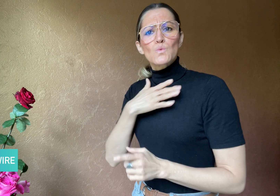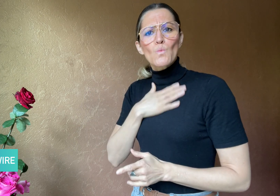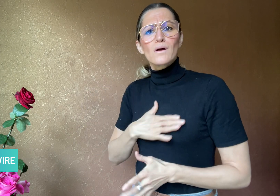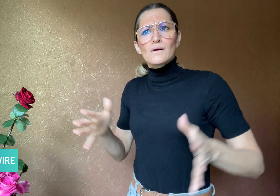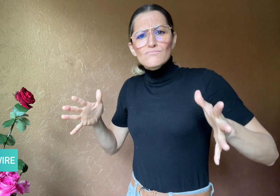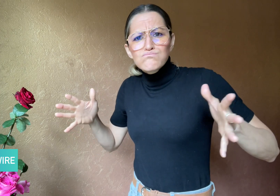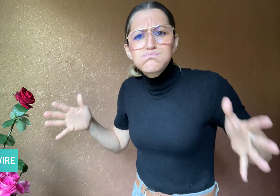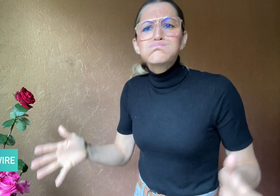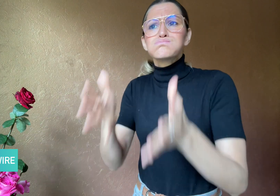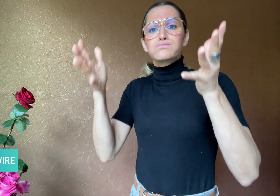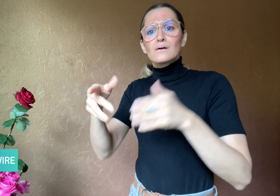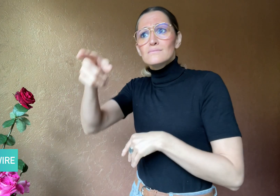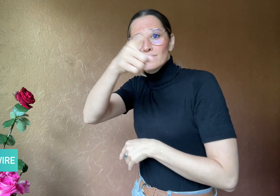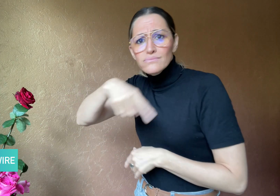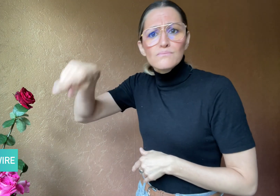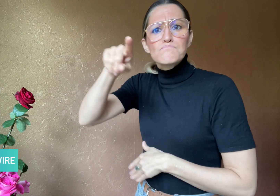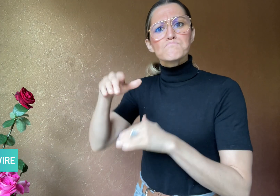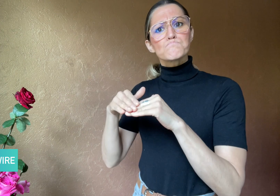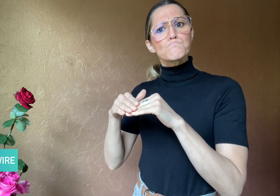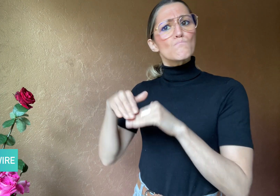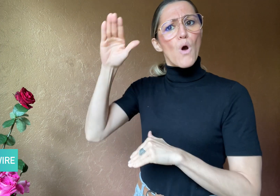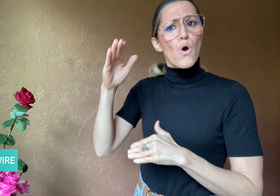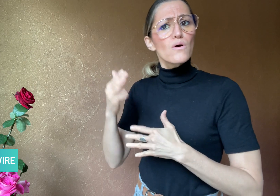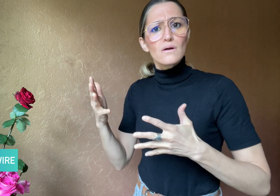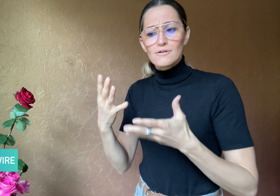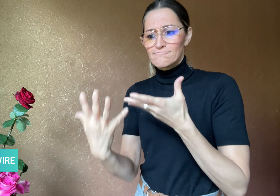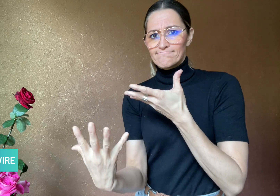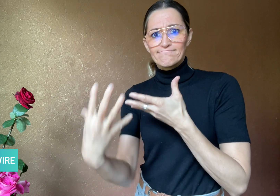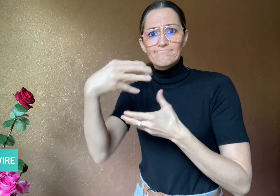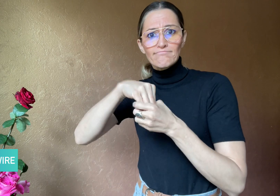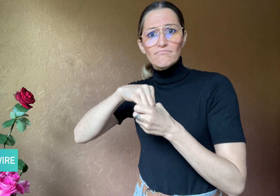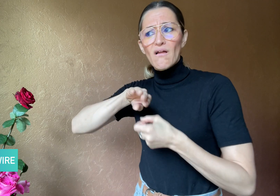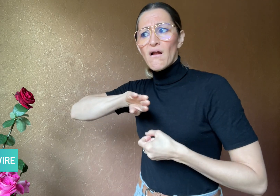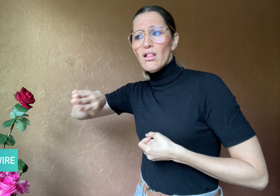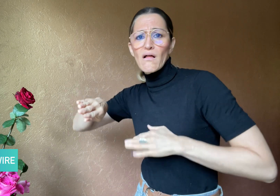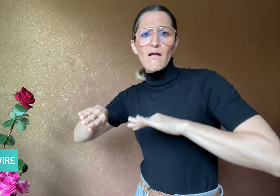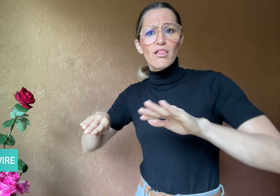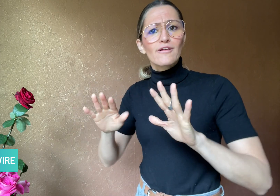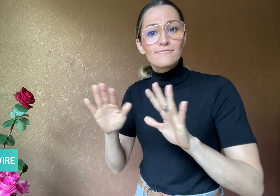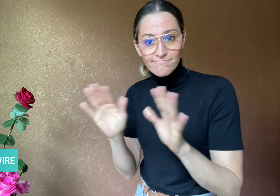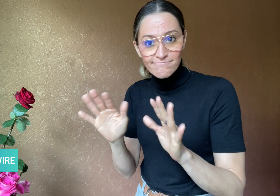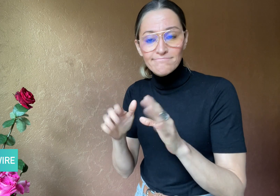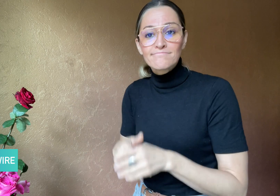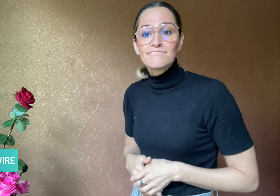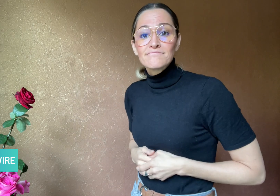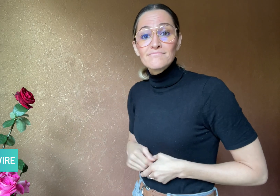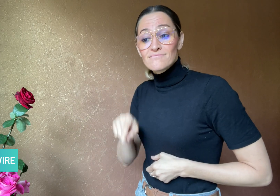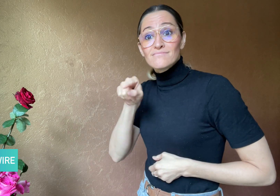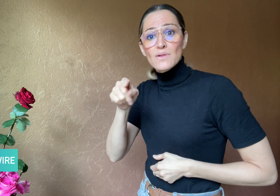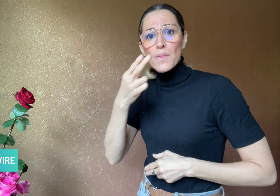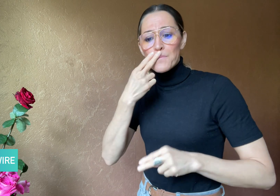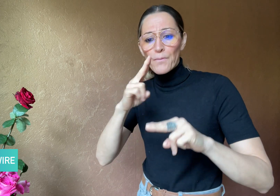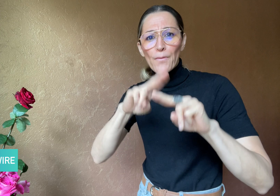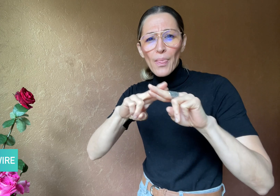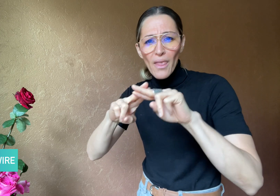a more inclusive environment. The series of stickers and